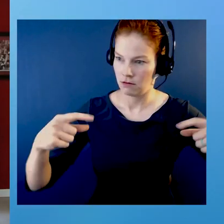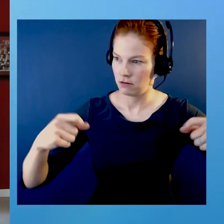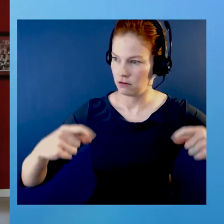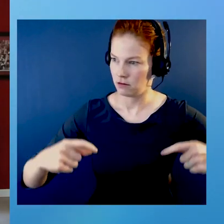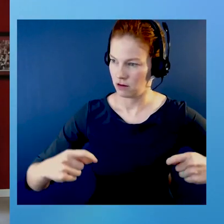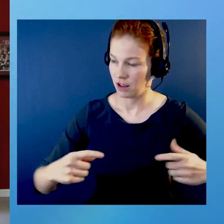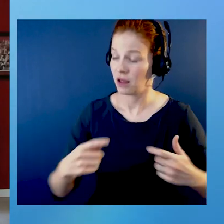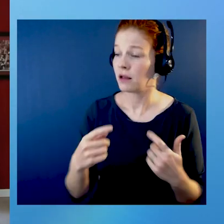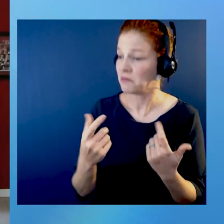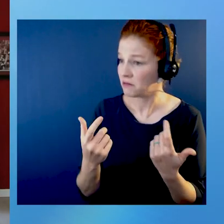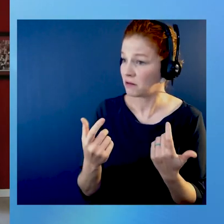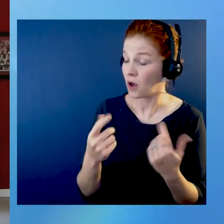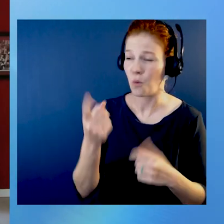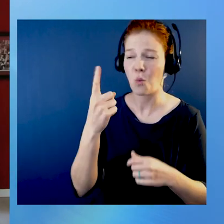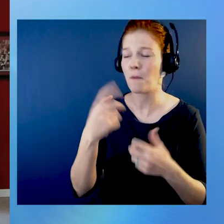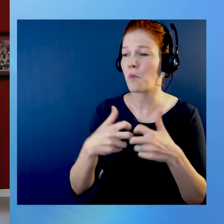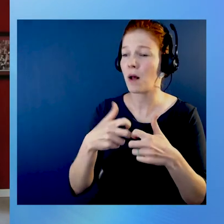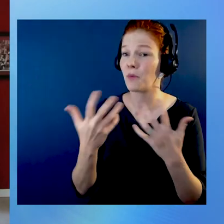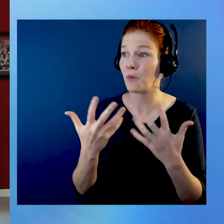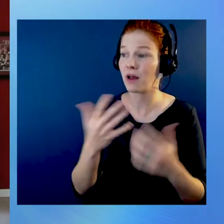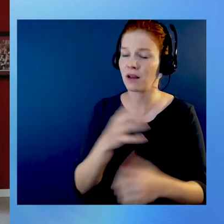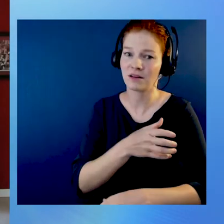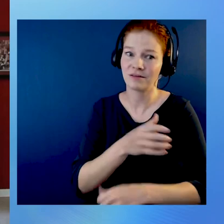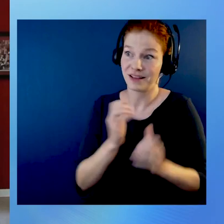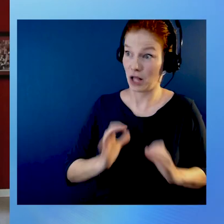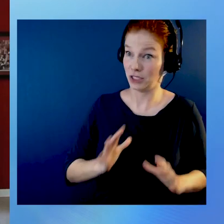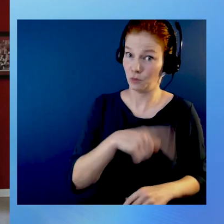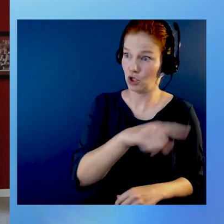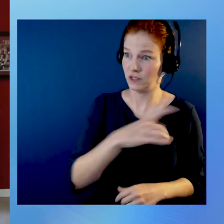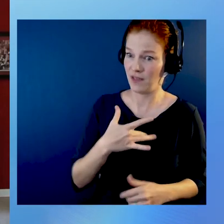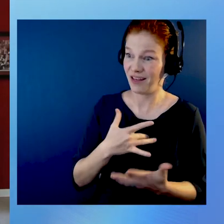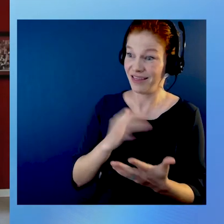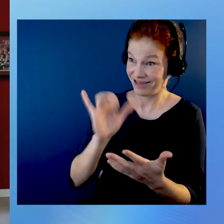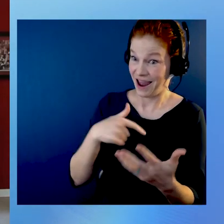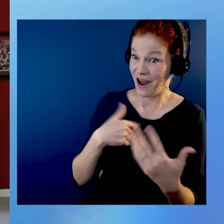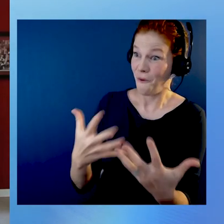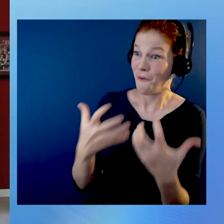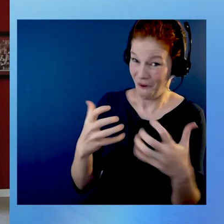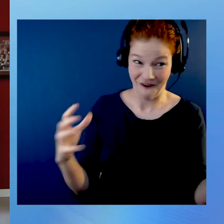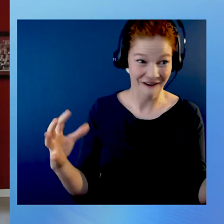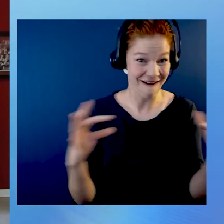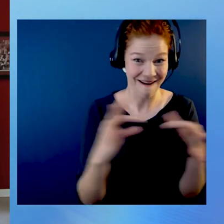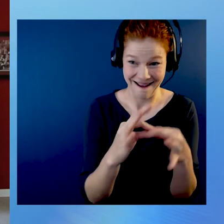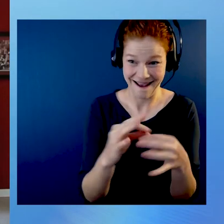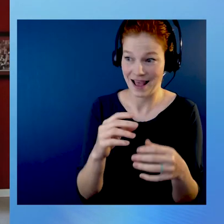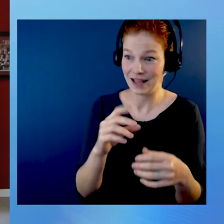that we've seen with customers is they don't really know how to get started creating these end to end Digital Twin applications.